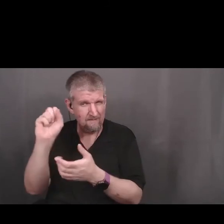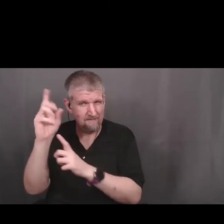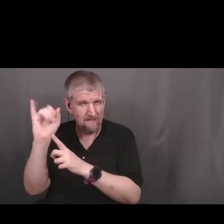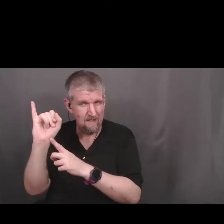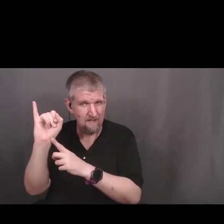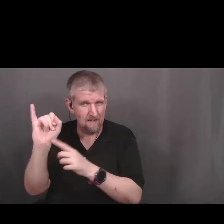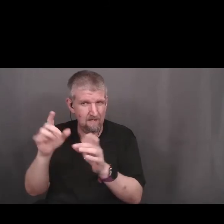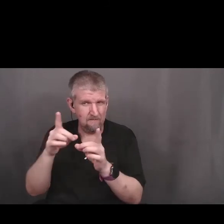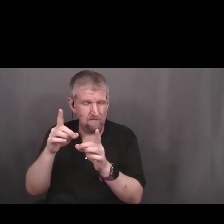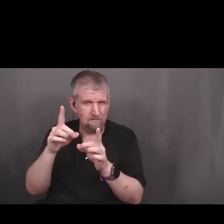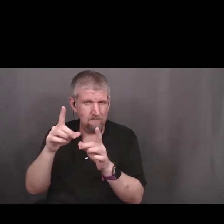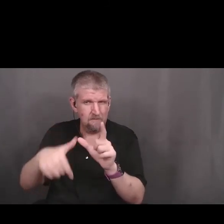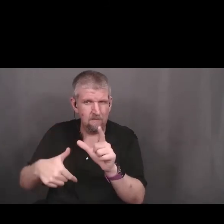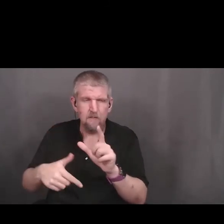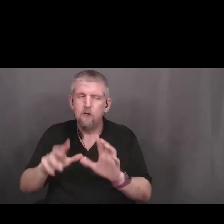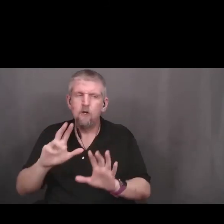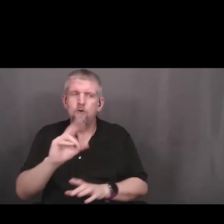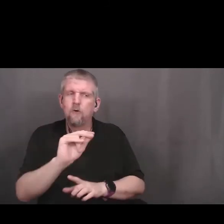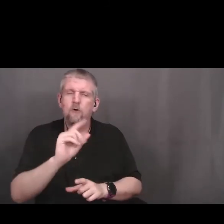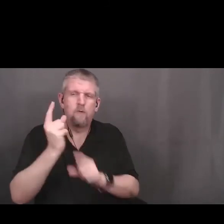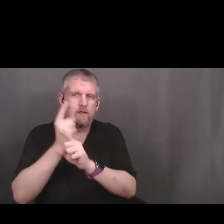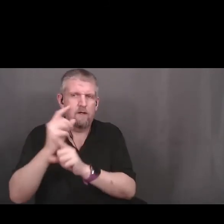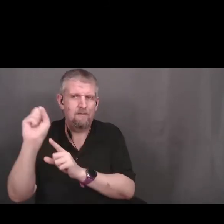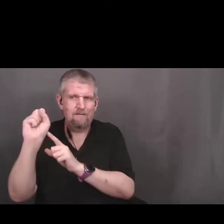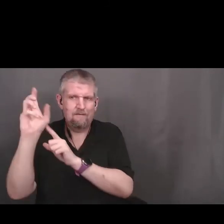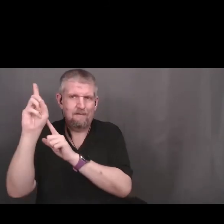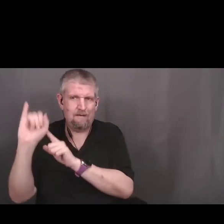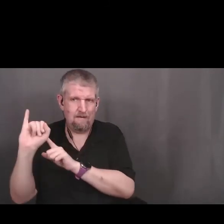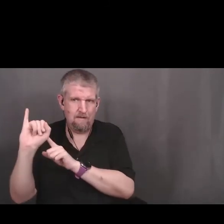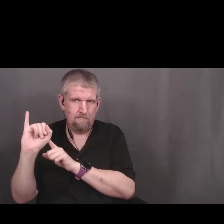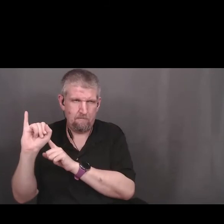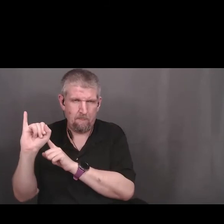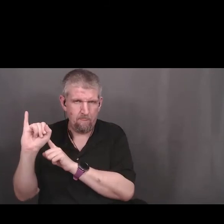So, not regular SSDI, if they're leaving it on their record, they wouldn't be,